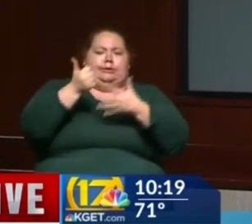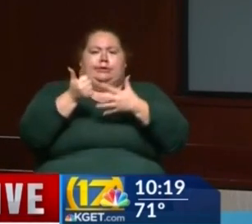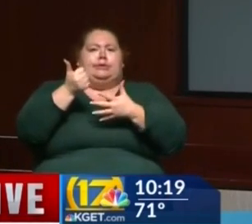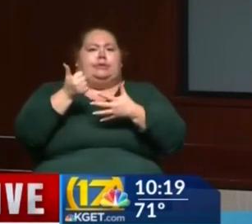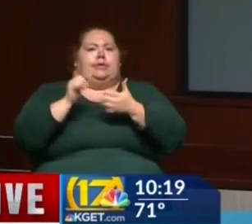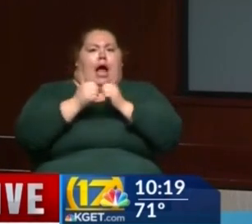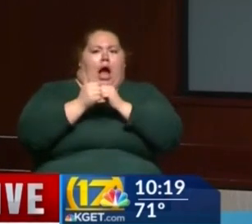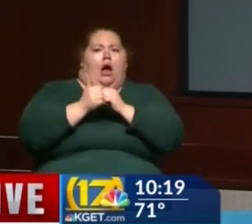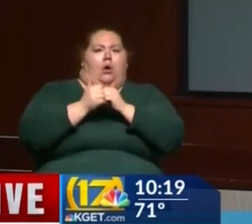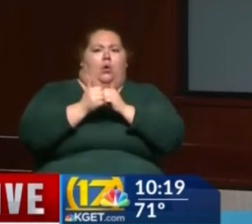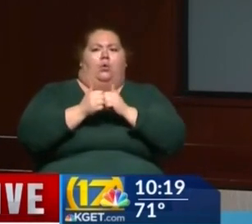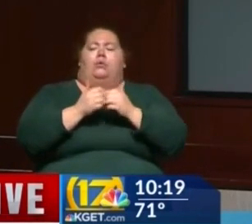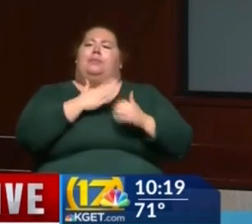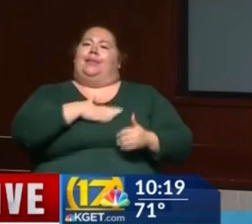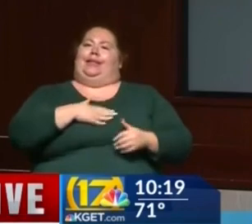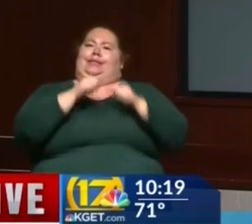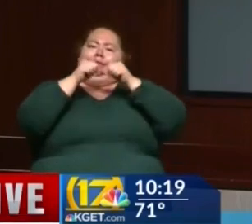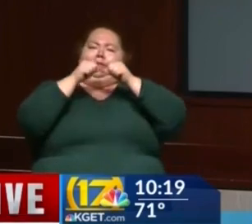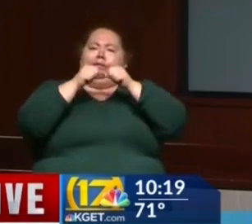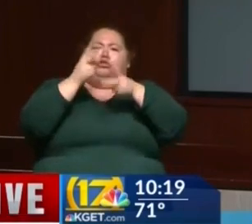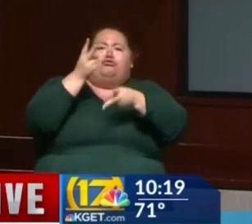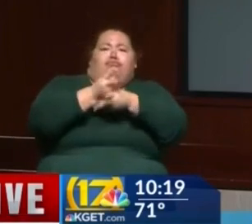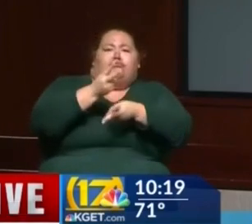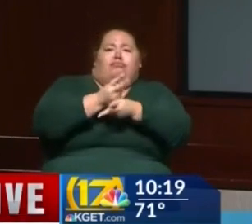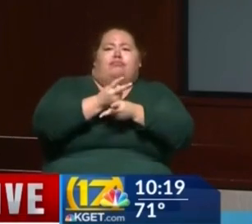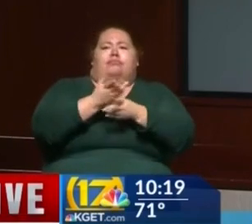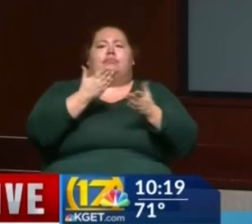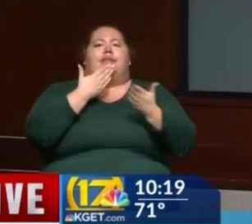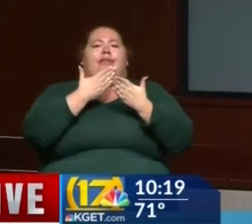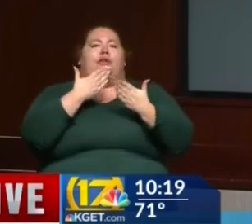AND AGAIN, WE ARE ADAPTING AND ADJUSTING AND PRIORITIZING